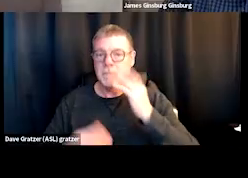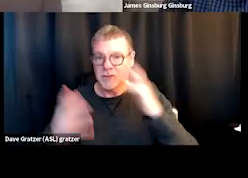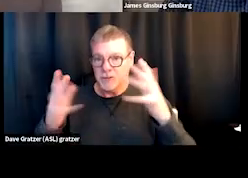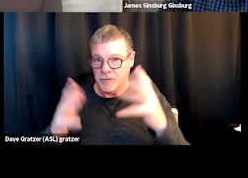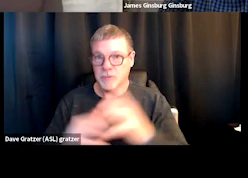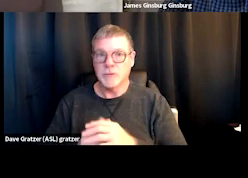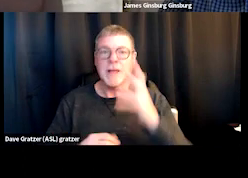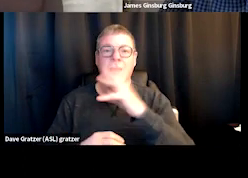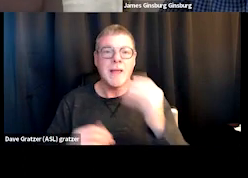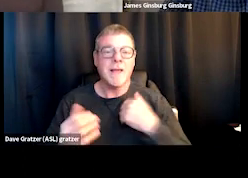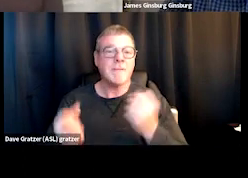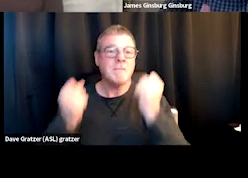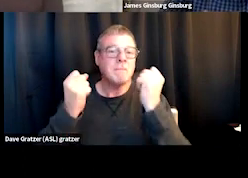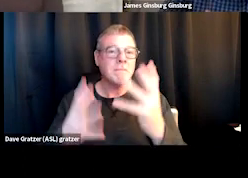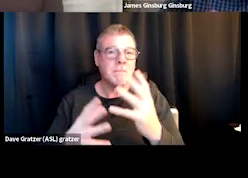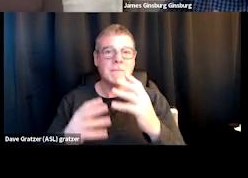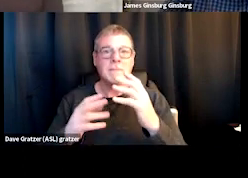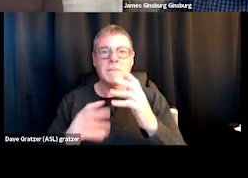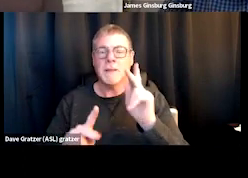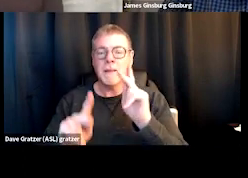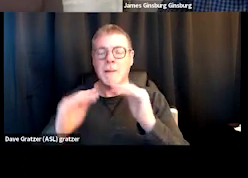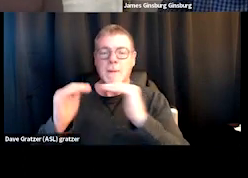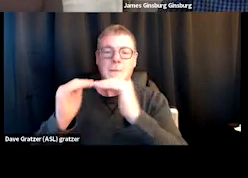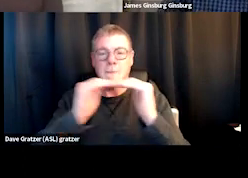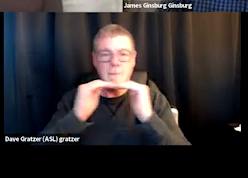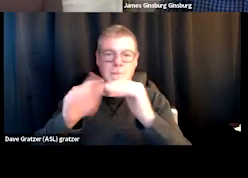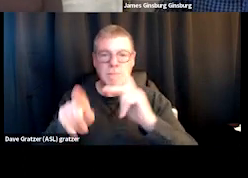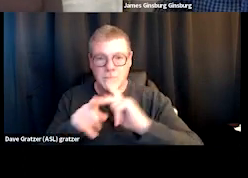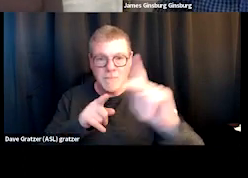and then we have, you know, peer professionals incorporated